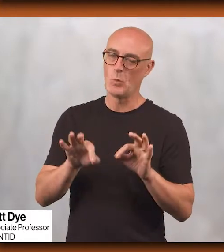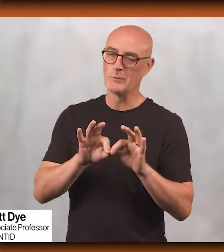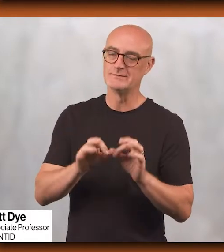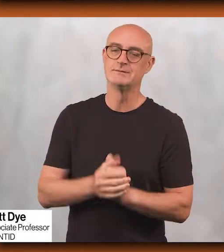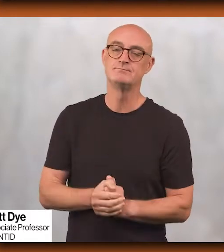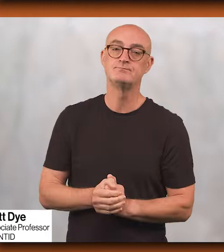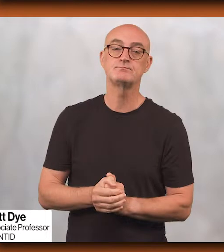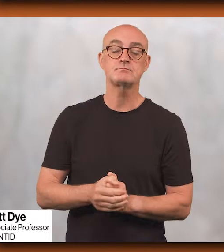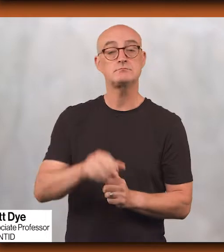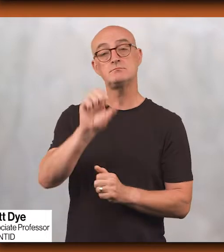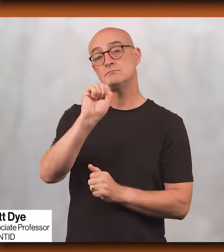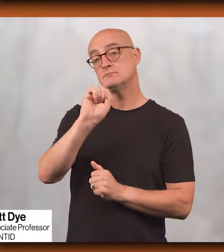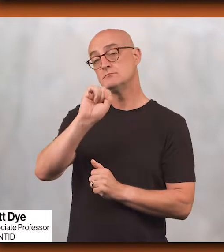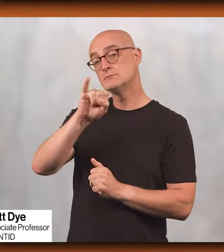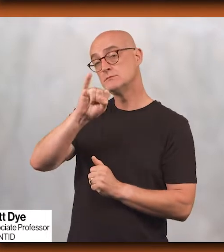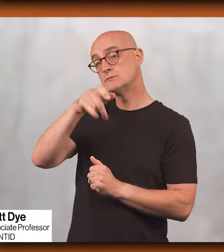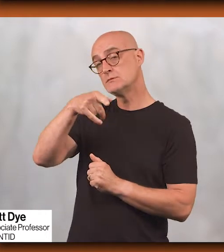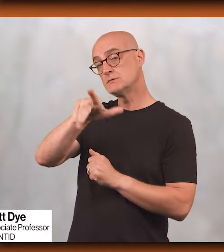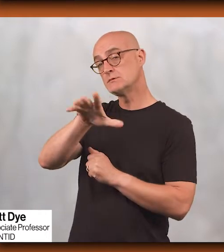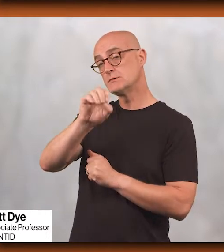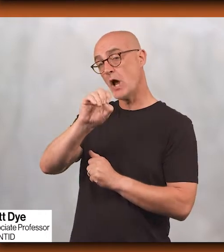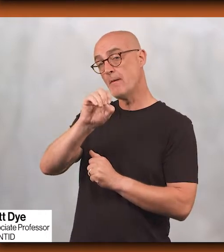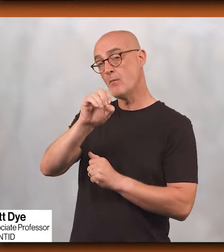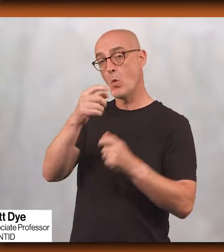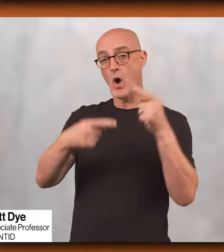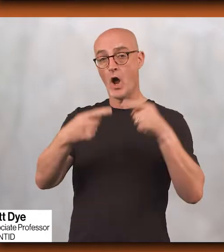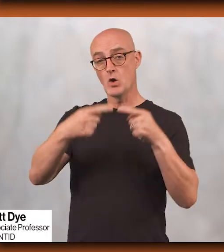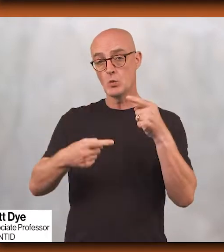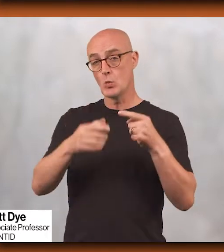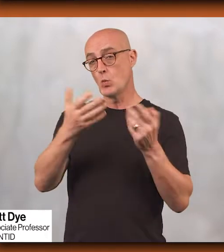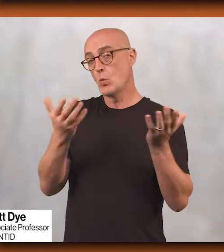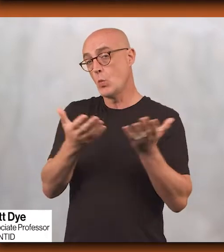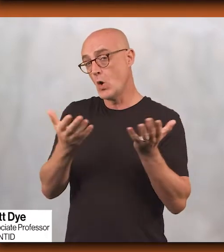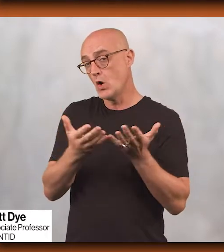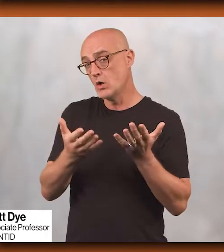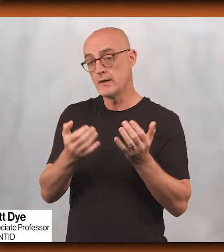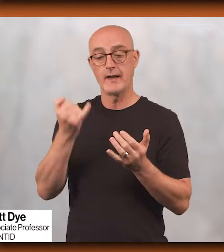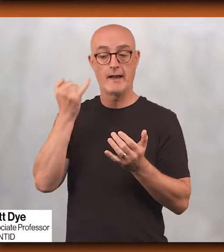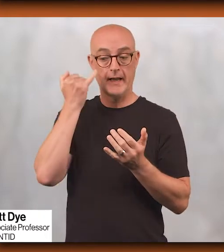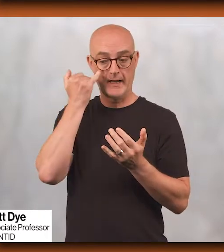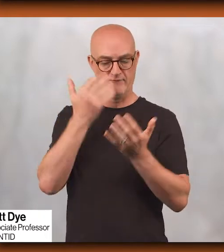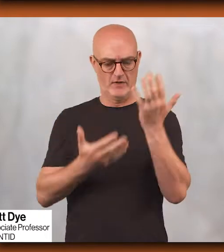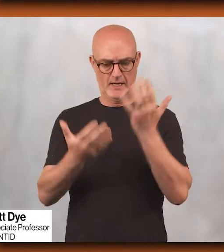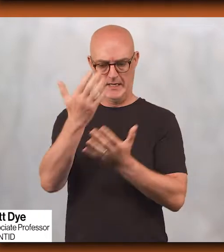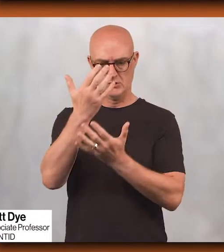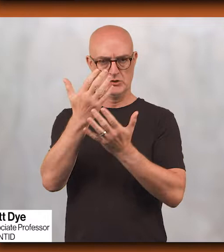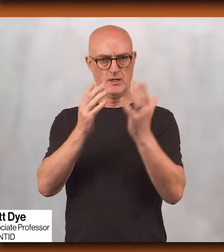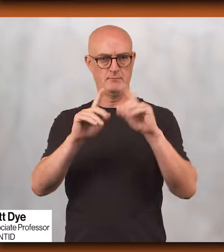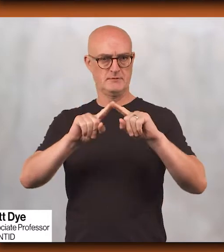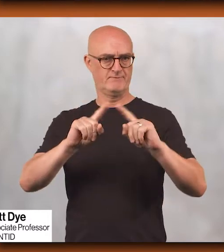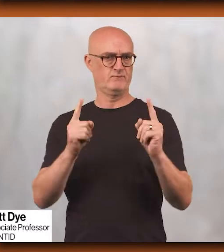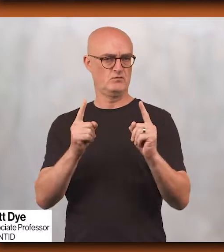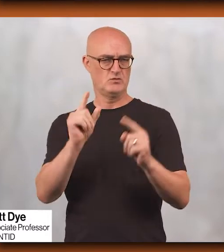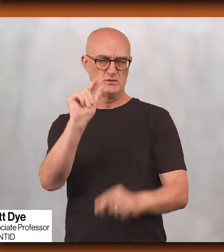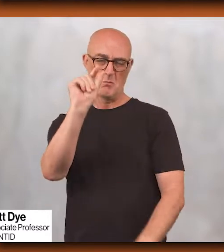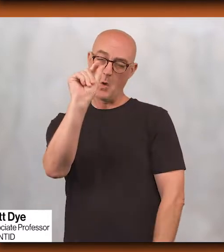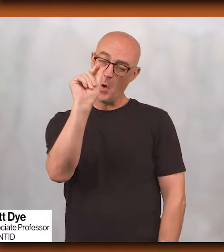very important differences between the hand shape, they needed to be closer to the face, or closer to the point of fixation,